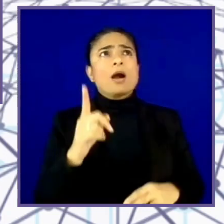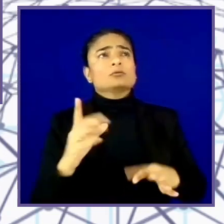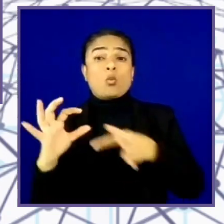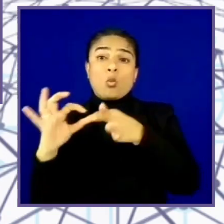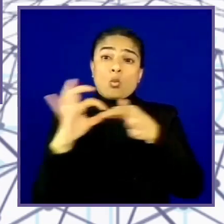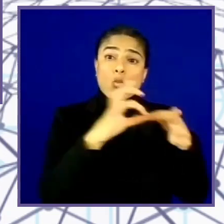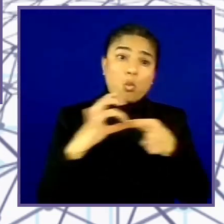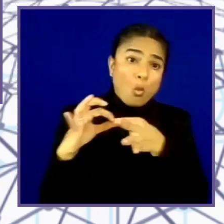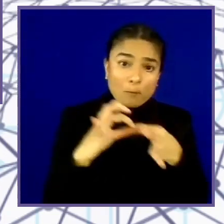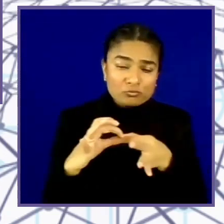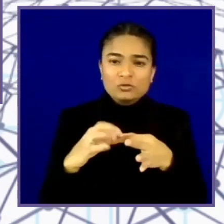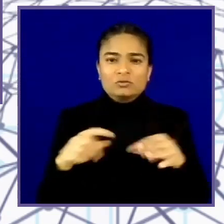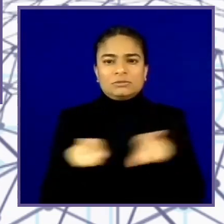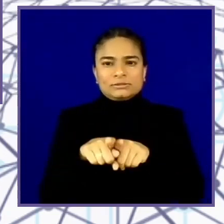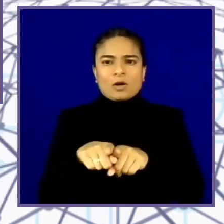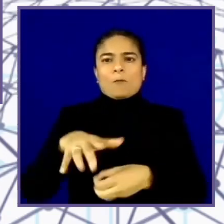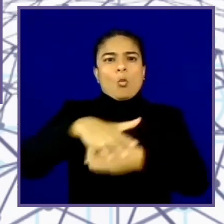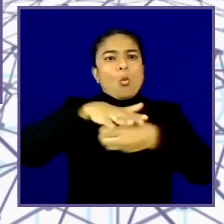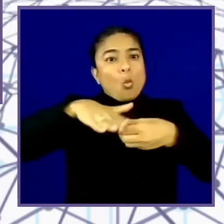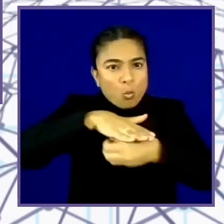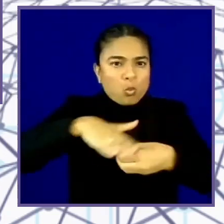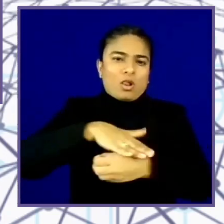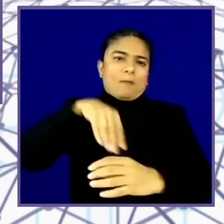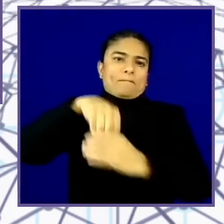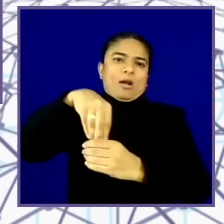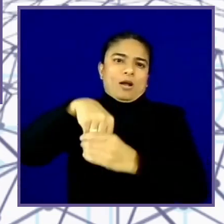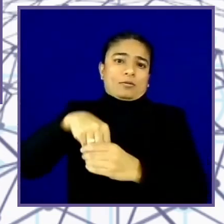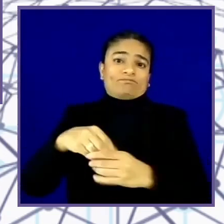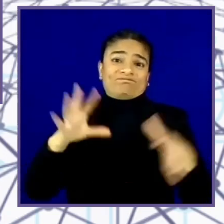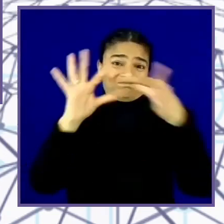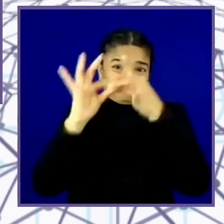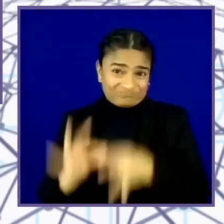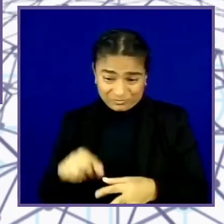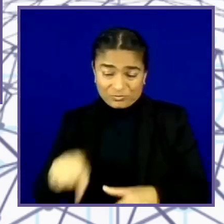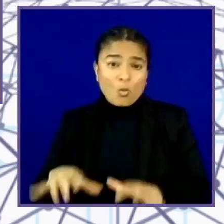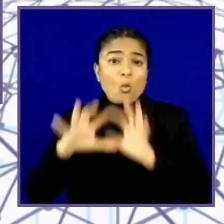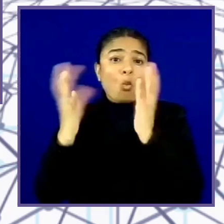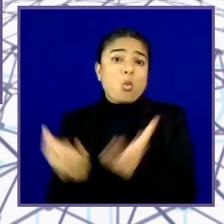a dedicated website just for disabled customers and users with disabilities.